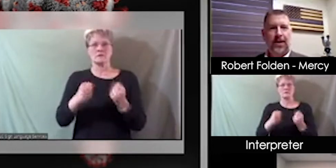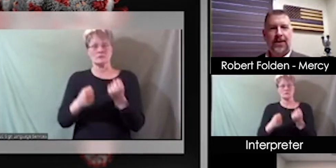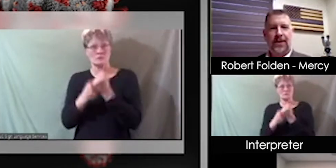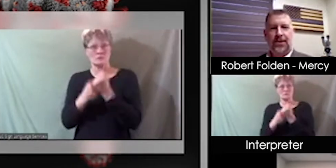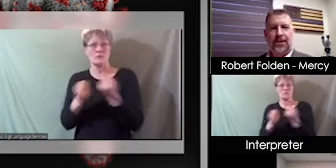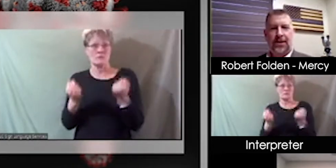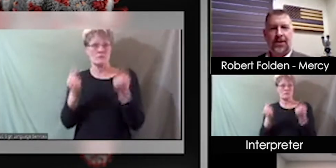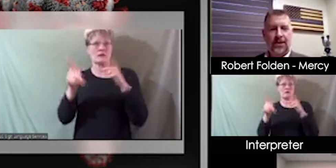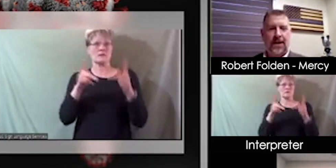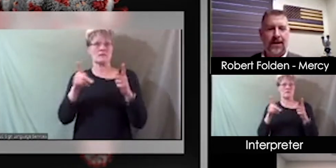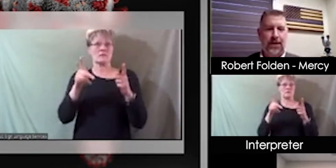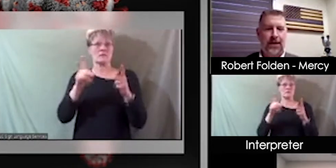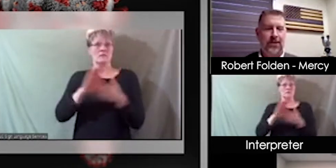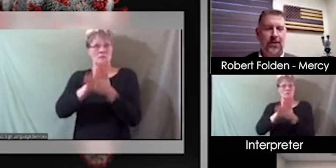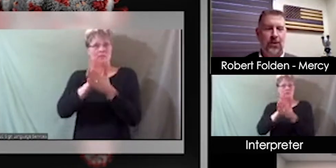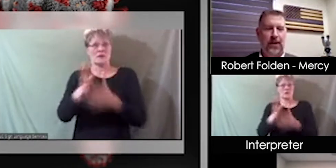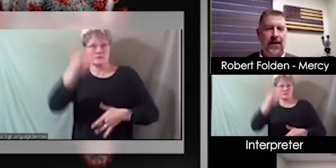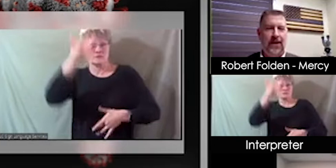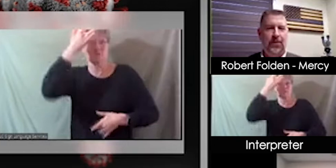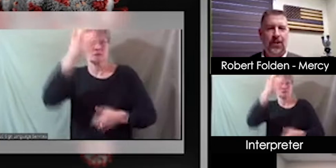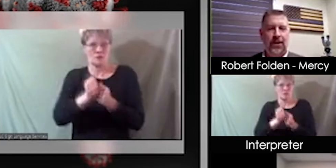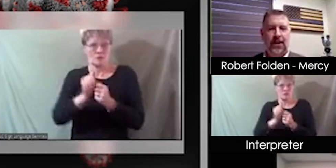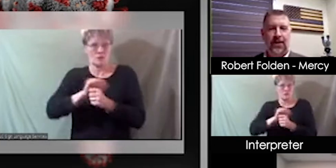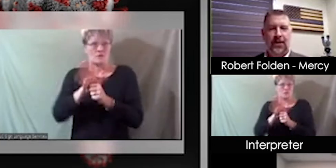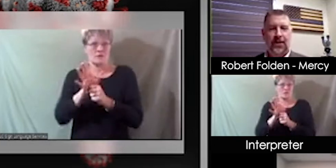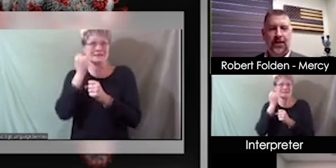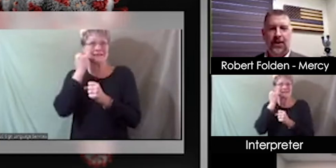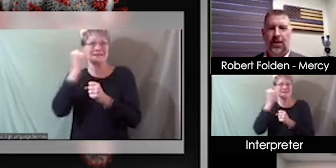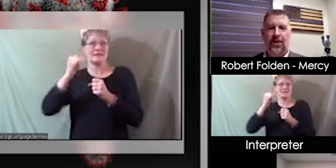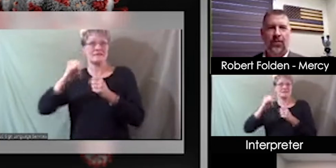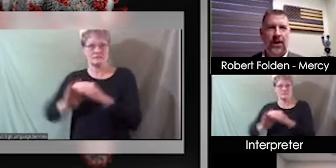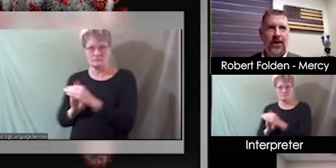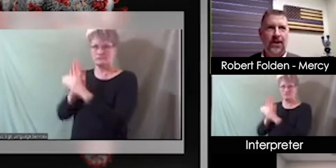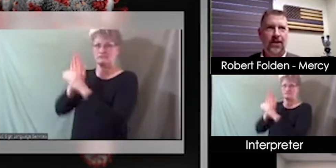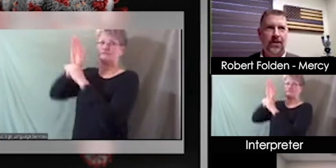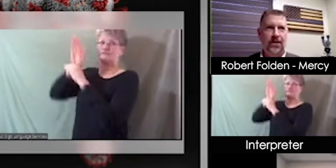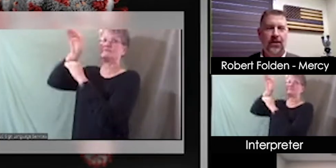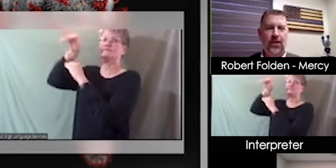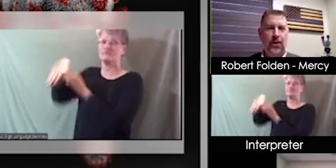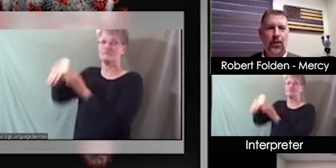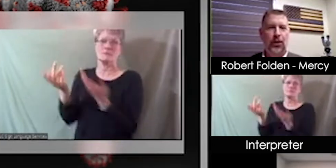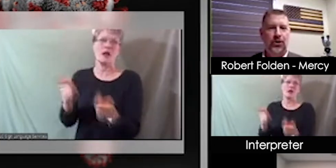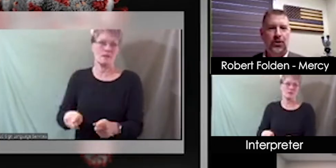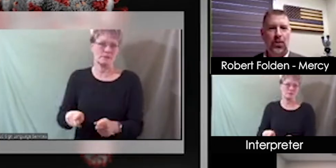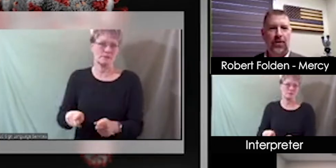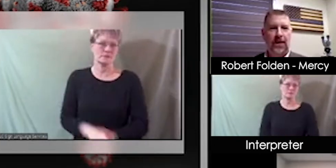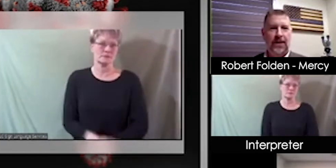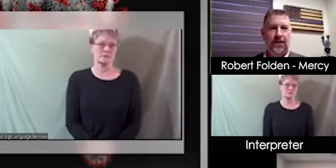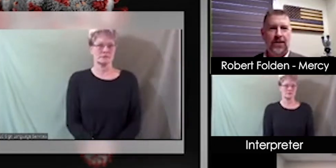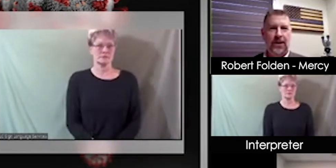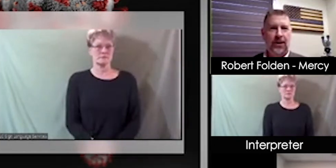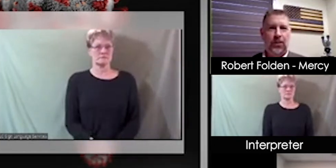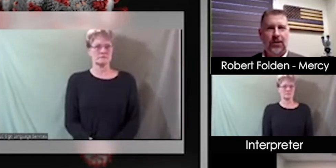And Mike these are these are the kind of things that we keep looking, you know, if we can if we can purchase more ventilators